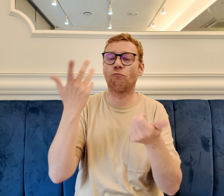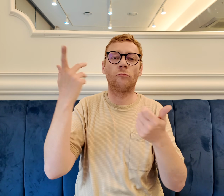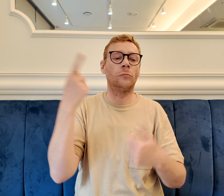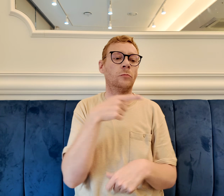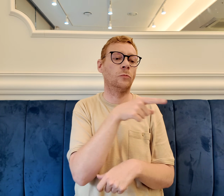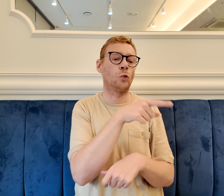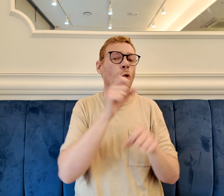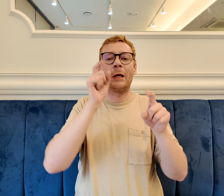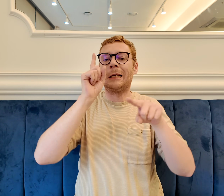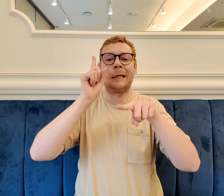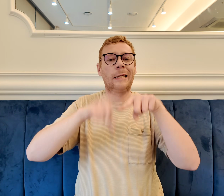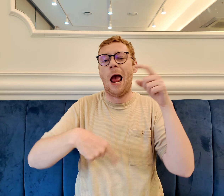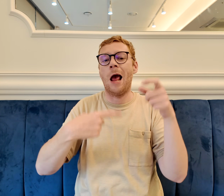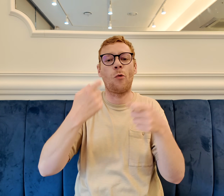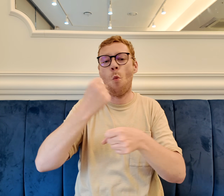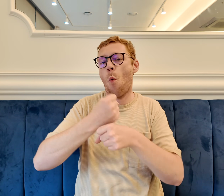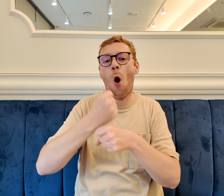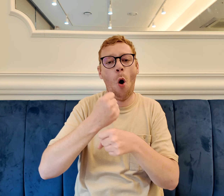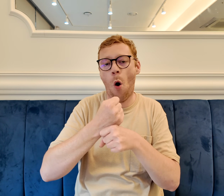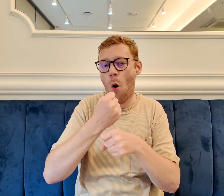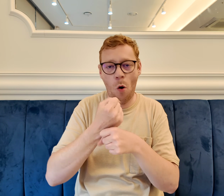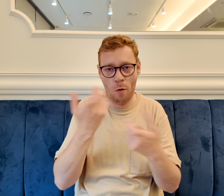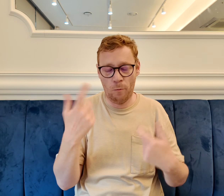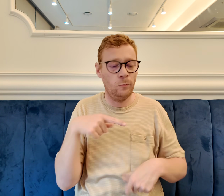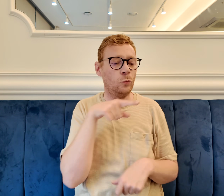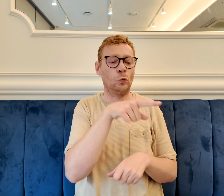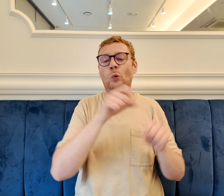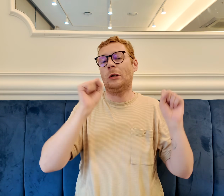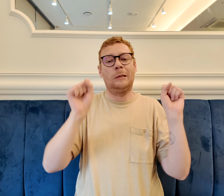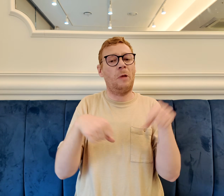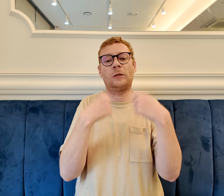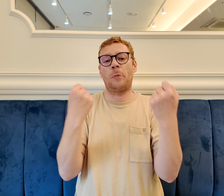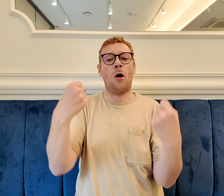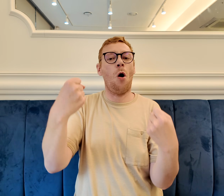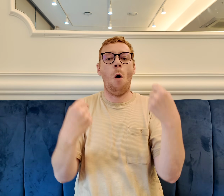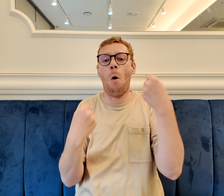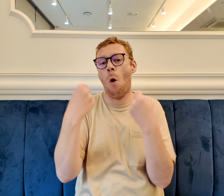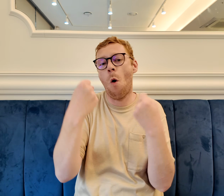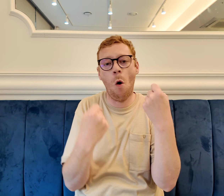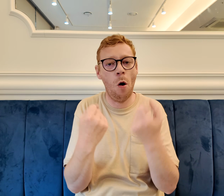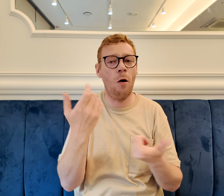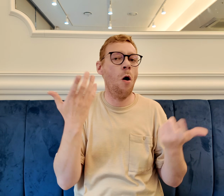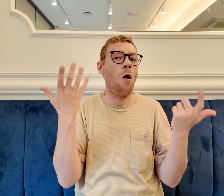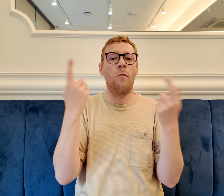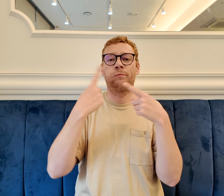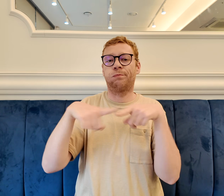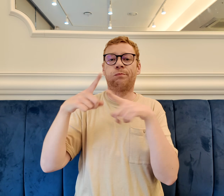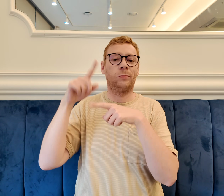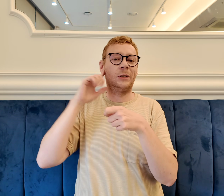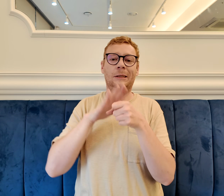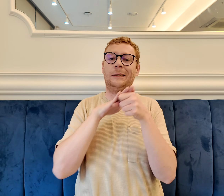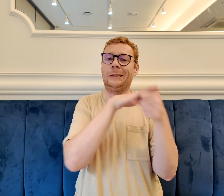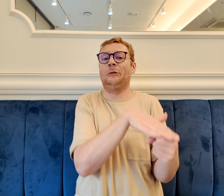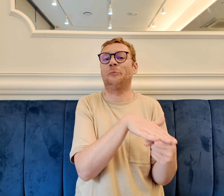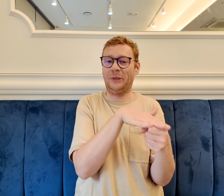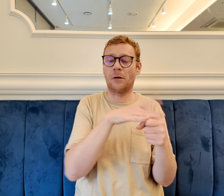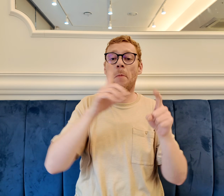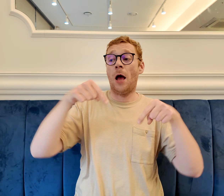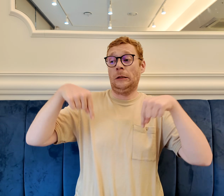You can't work. You can't drive." This is how they deny and suppress their abilities.